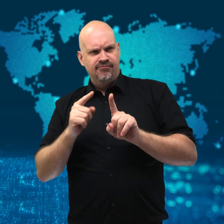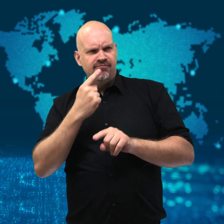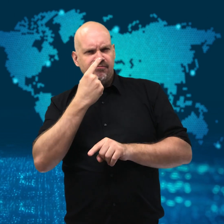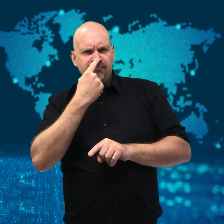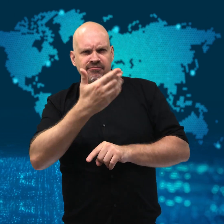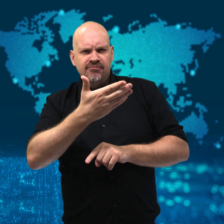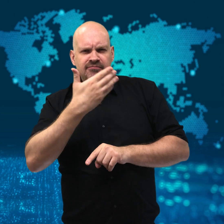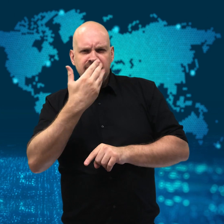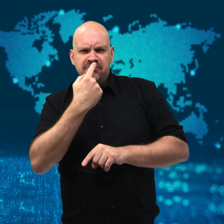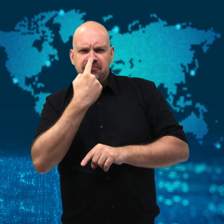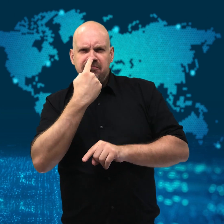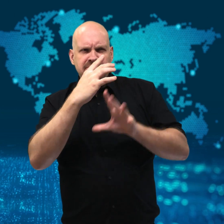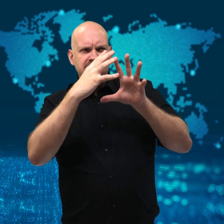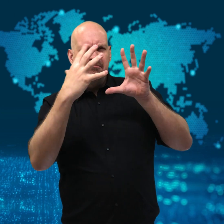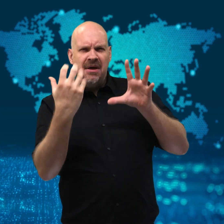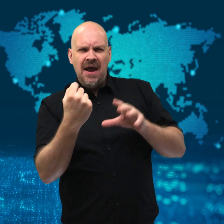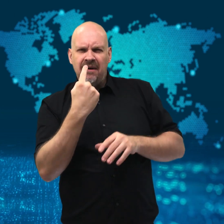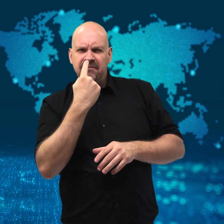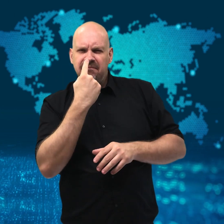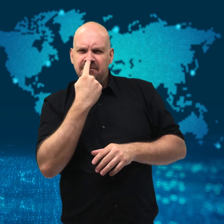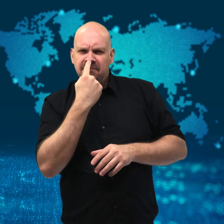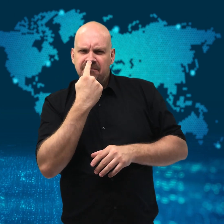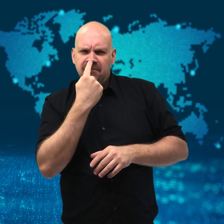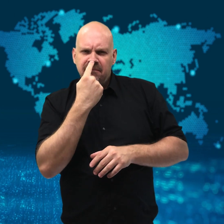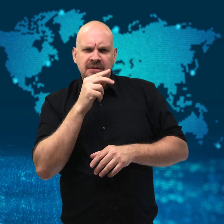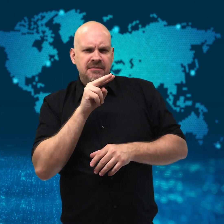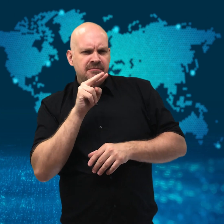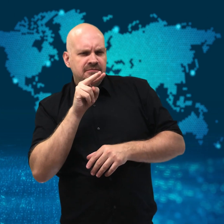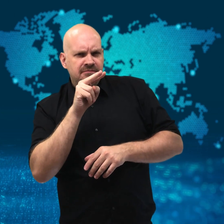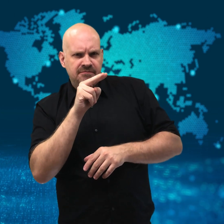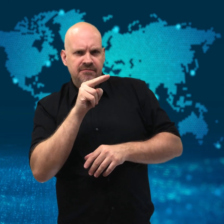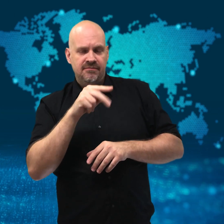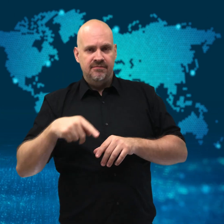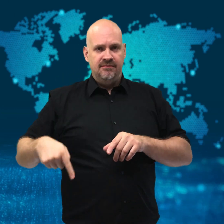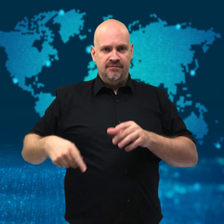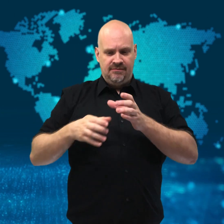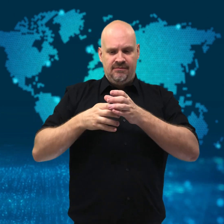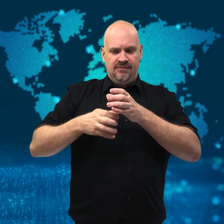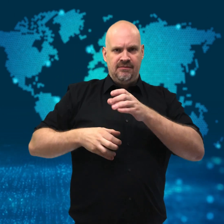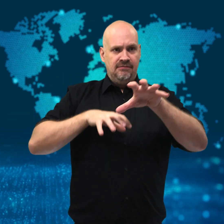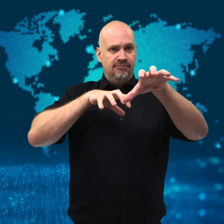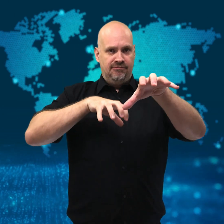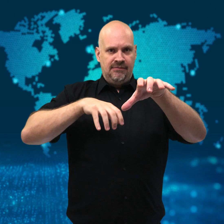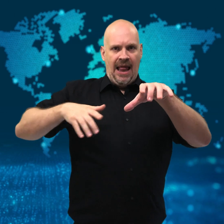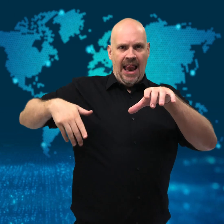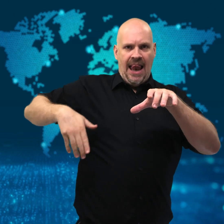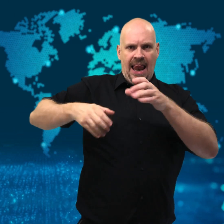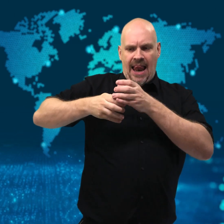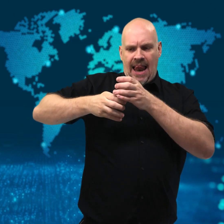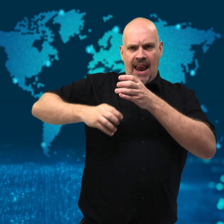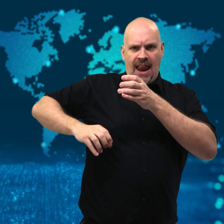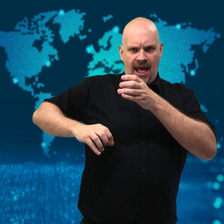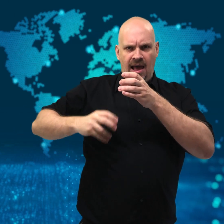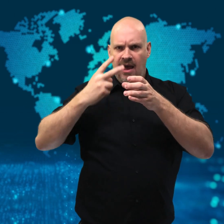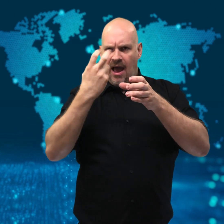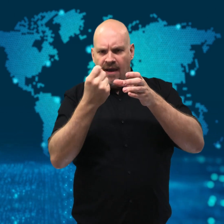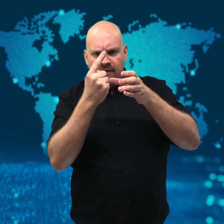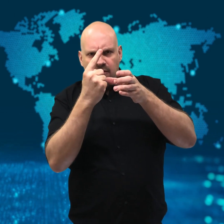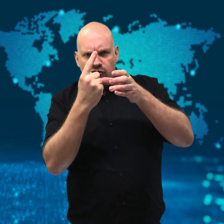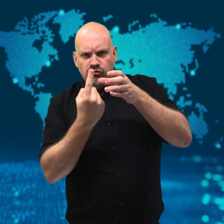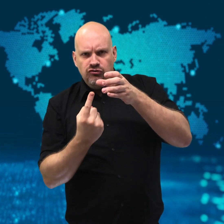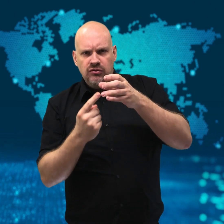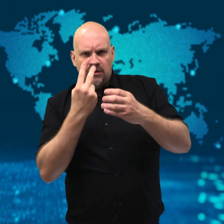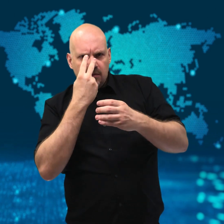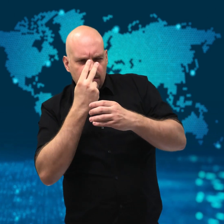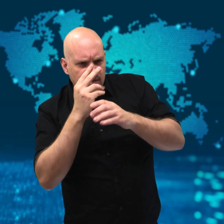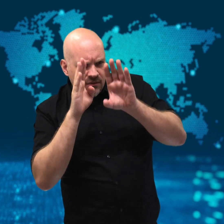It seems the man was leaning over to recover his cell phone after